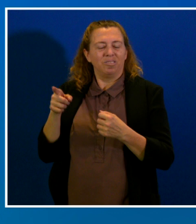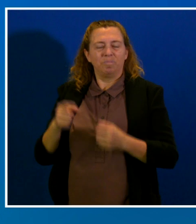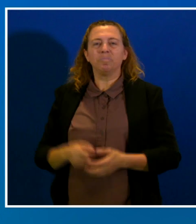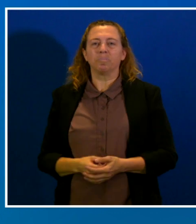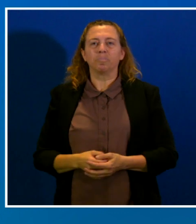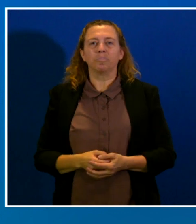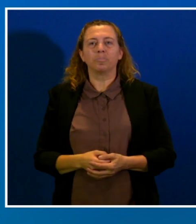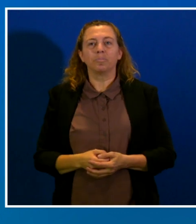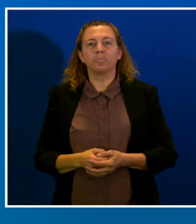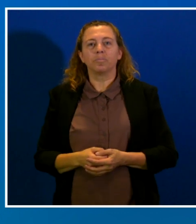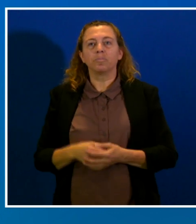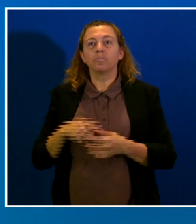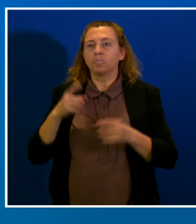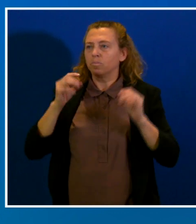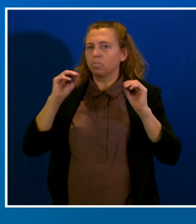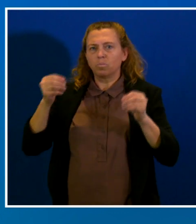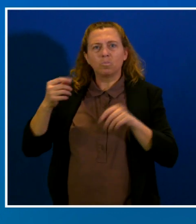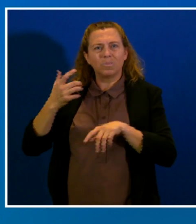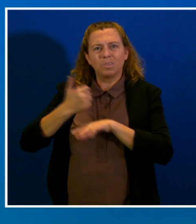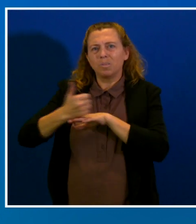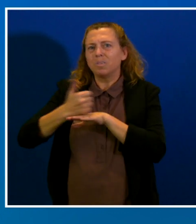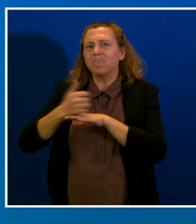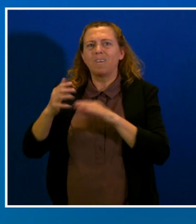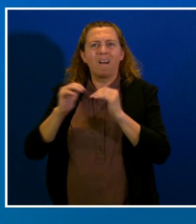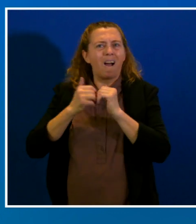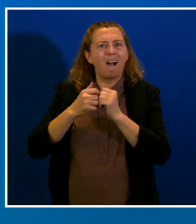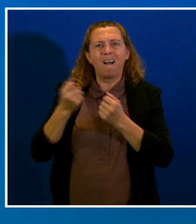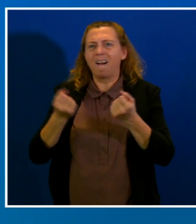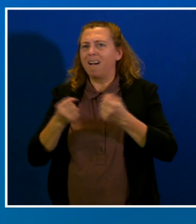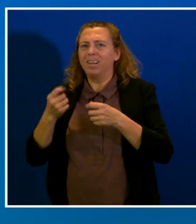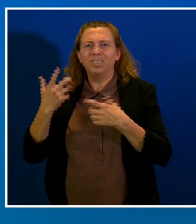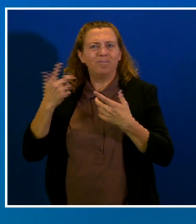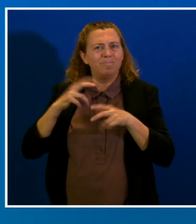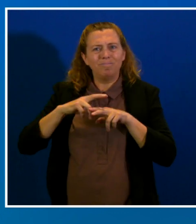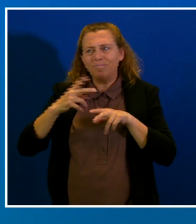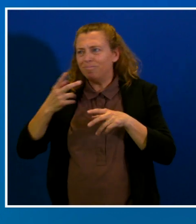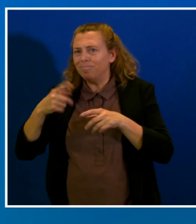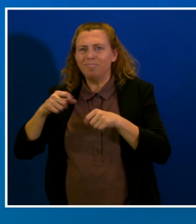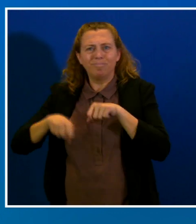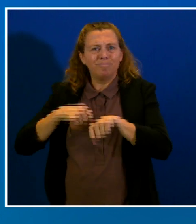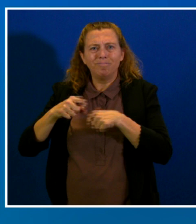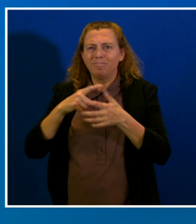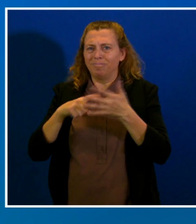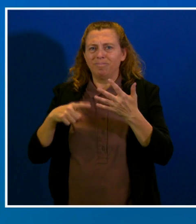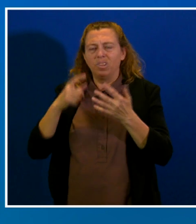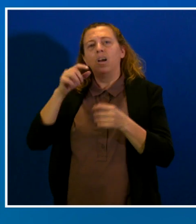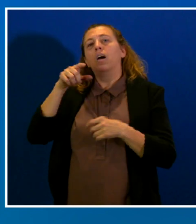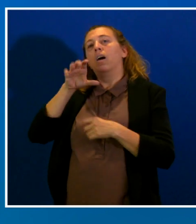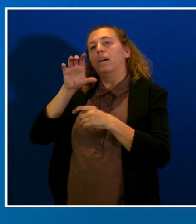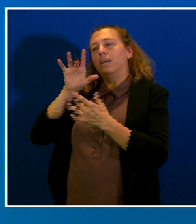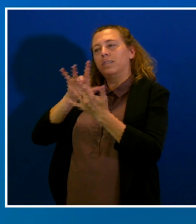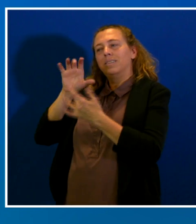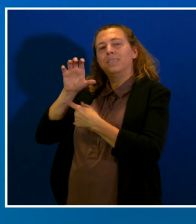has several public transit options to help you get to your appointment, visit the link on the screen to find bus route